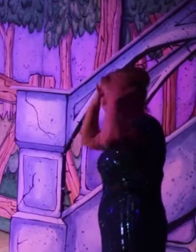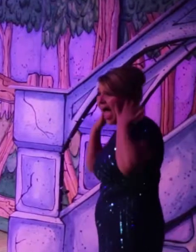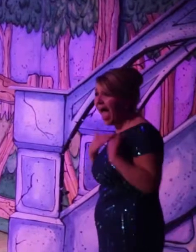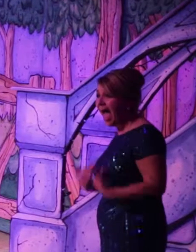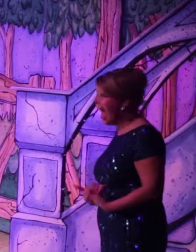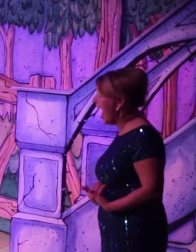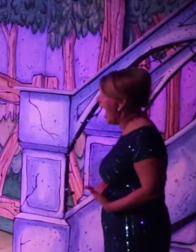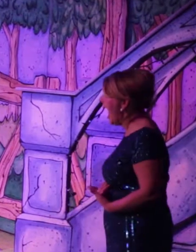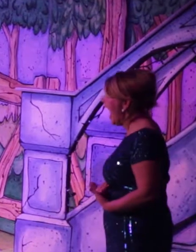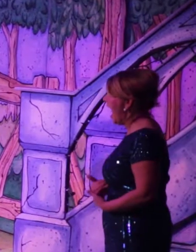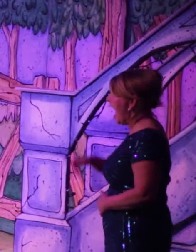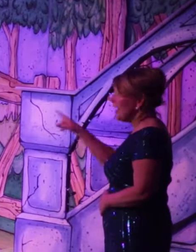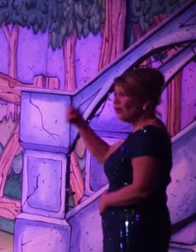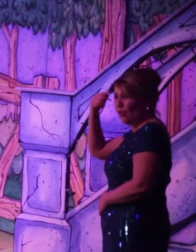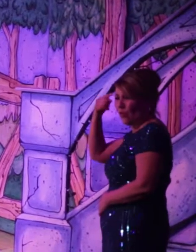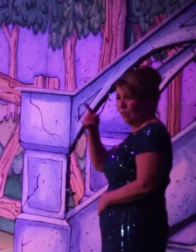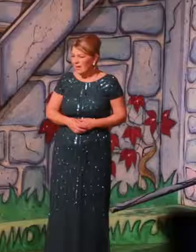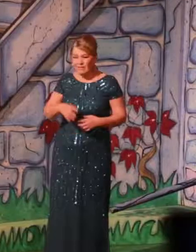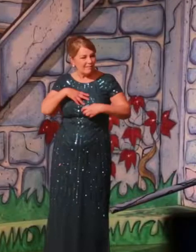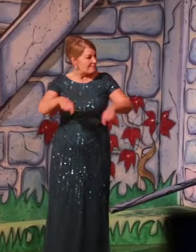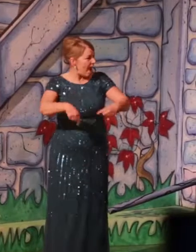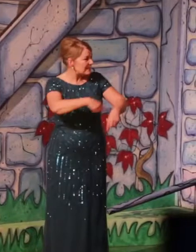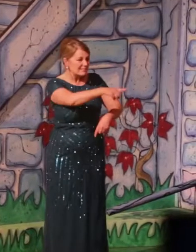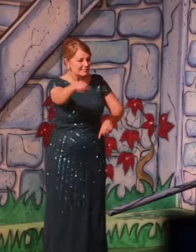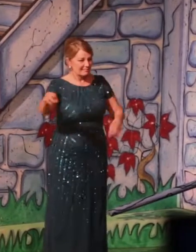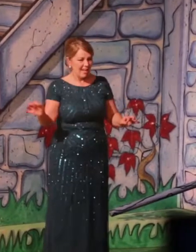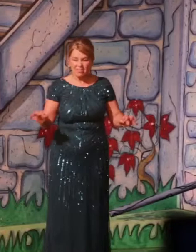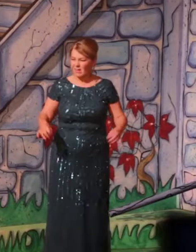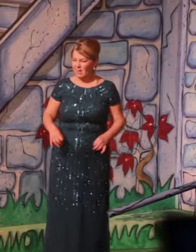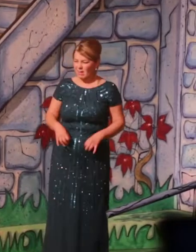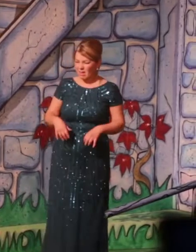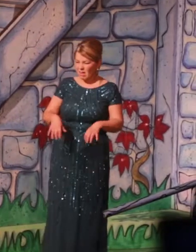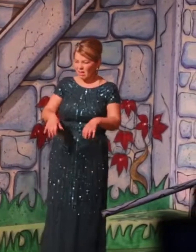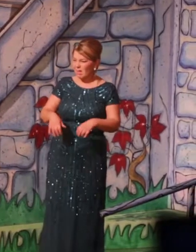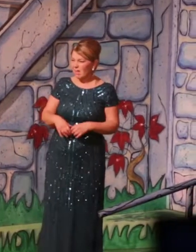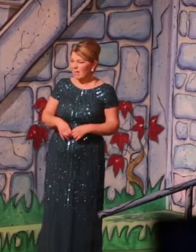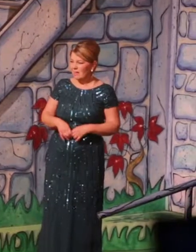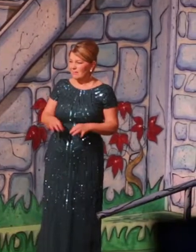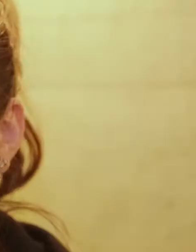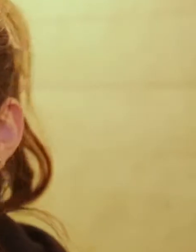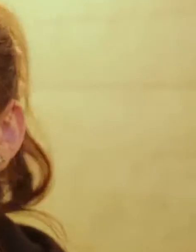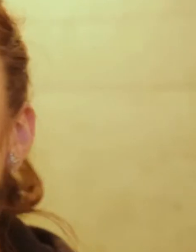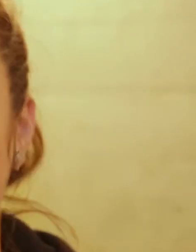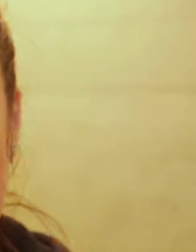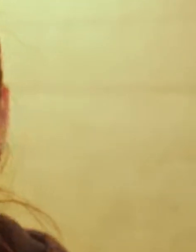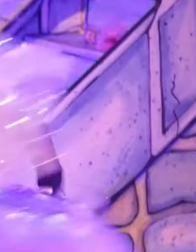her to come and follow that family tradition of coming at Christmas to the pantomime. Without an interpreter here, she wouldn't get that.The show is fantastic it's